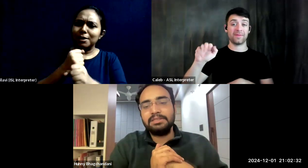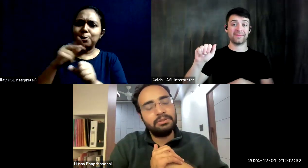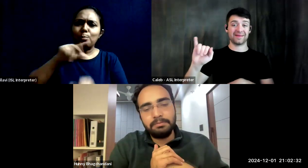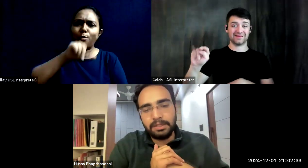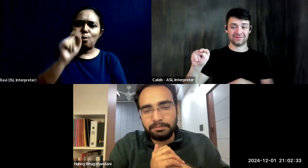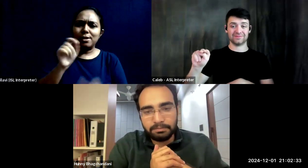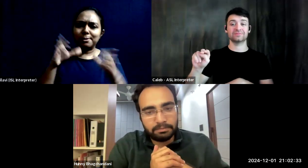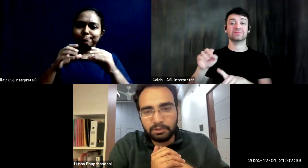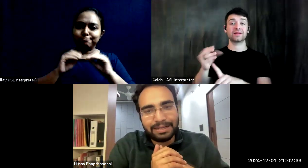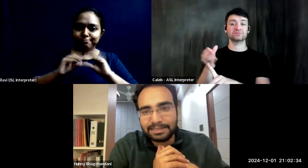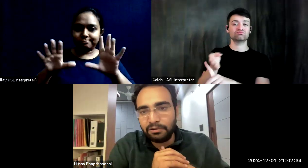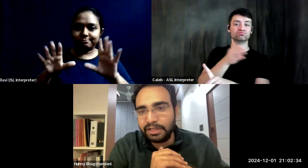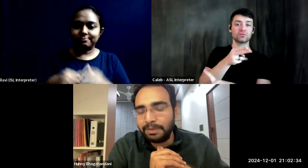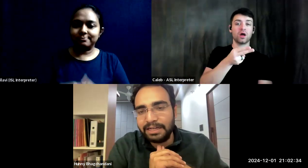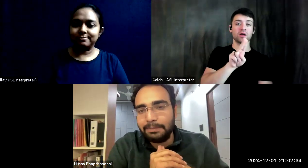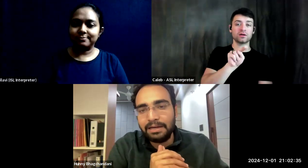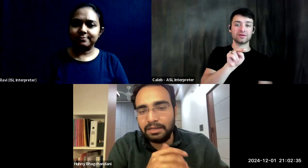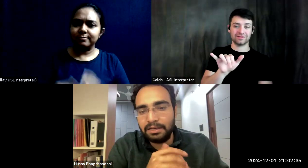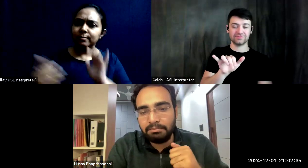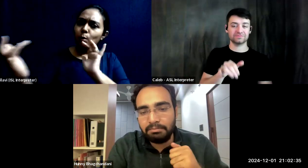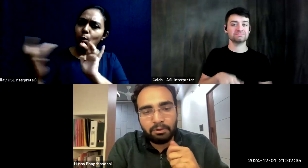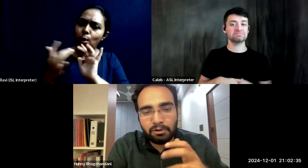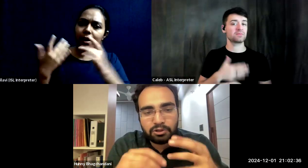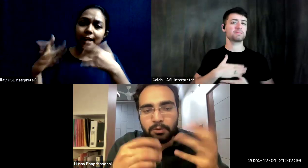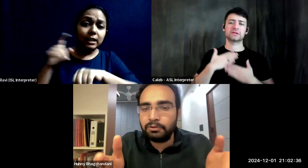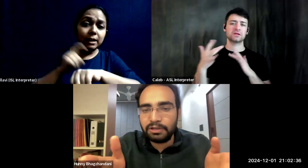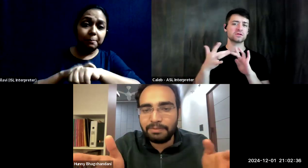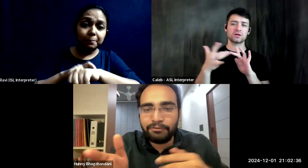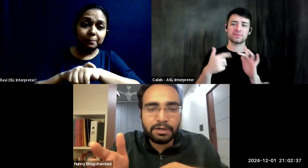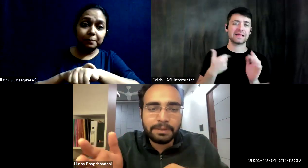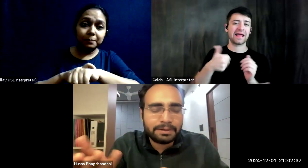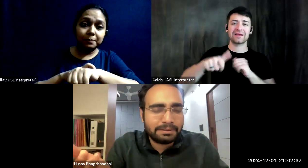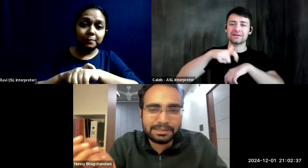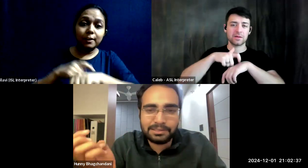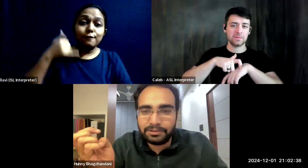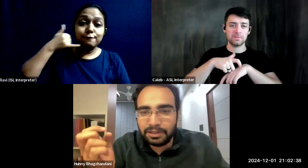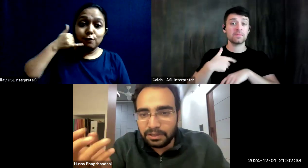So you guys can contact me anytime and I'm also open to give my phone number. It's not like